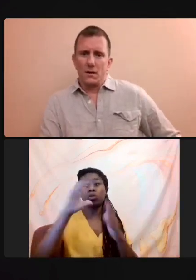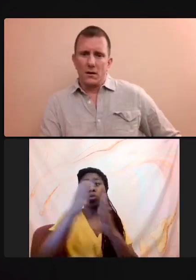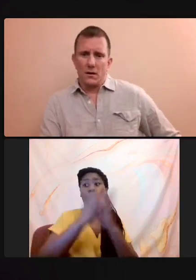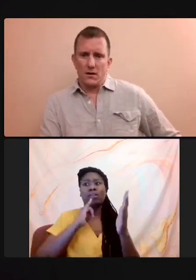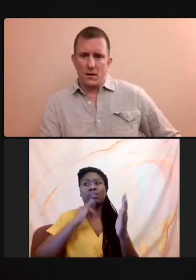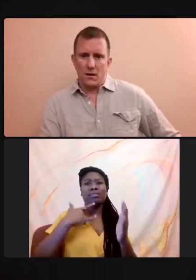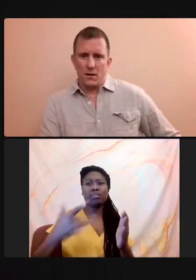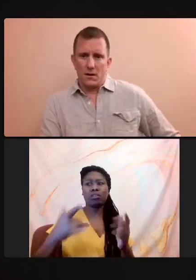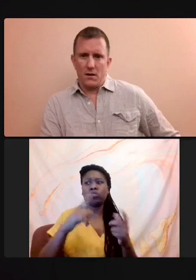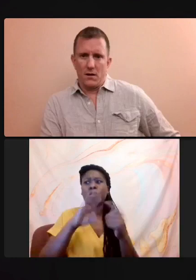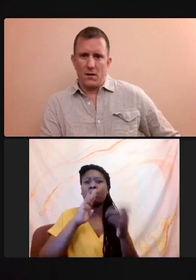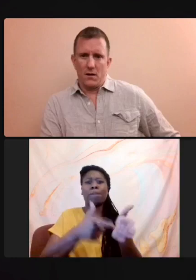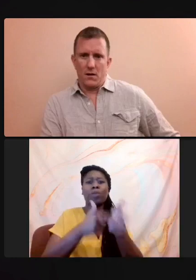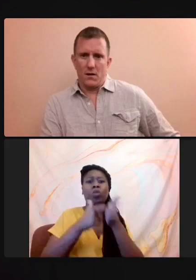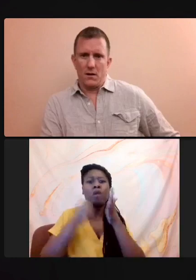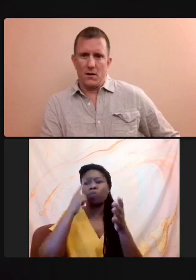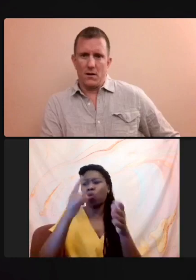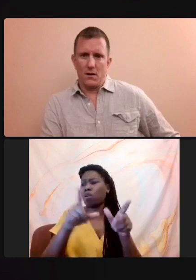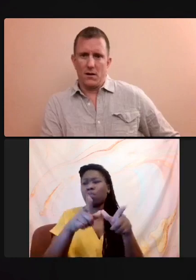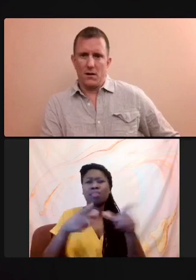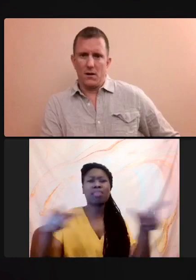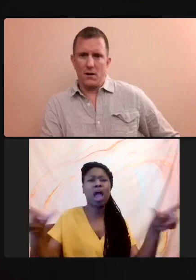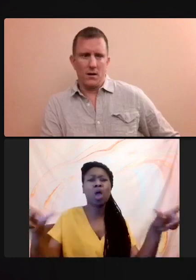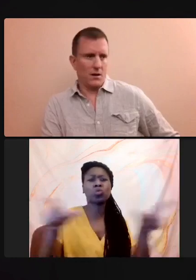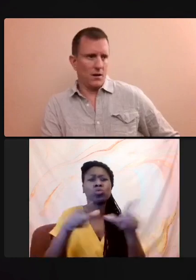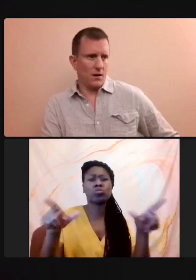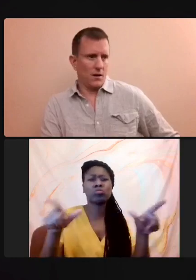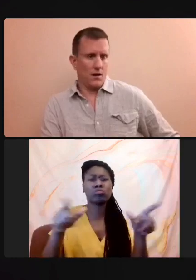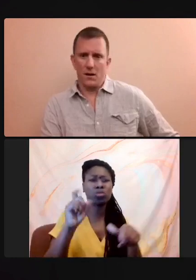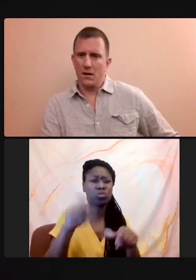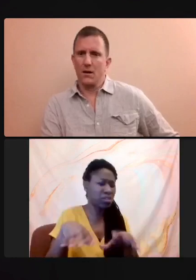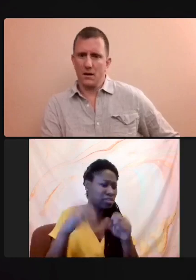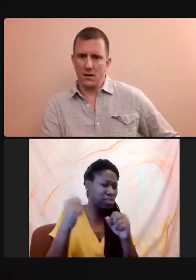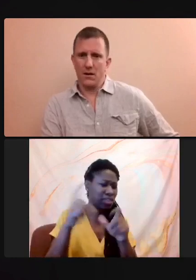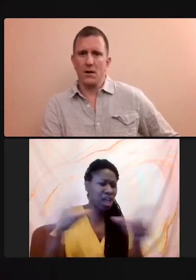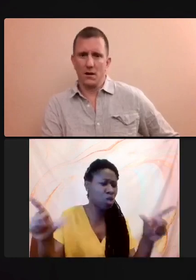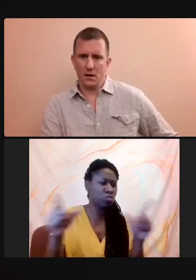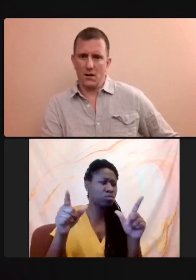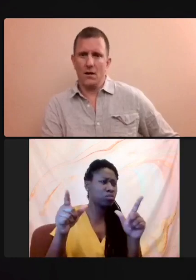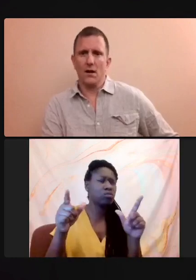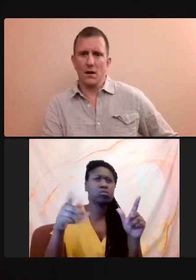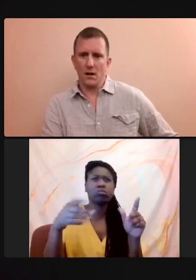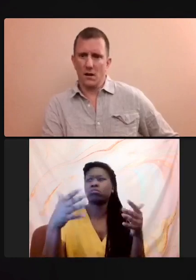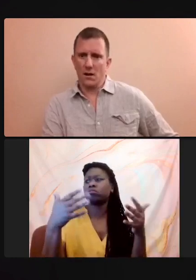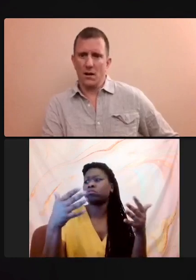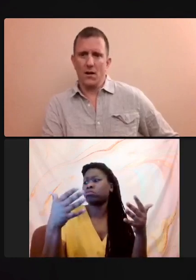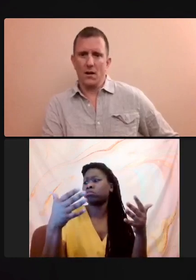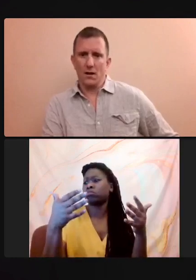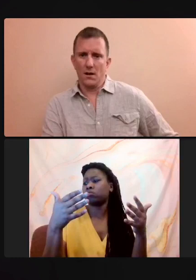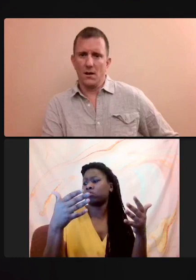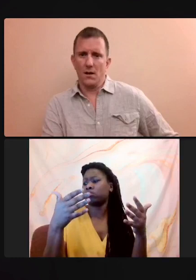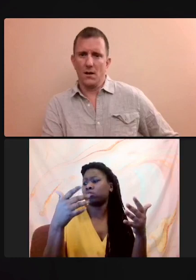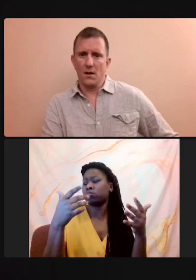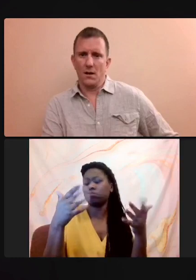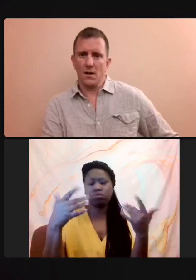Should ASL be added to a mentoring program before entering an interpreter training program?